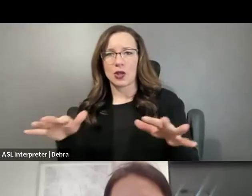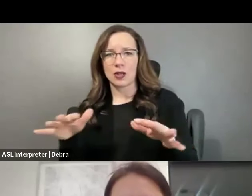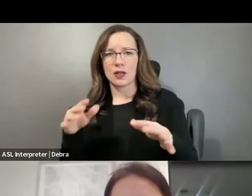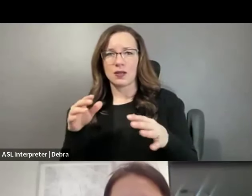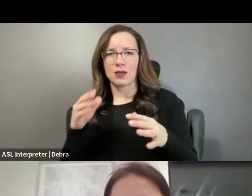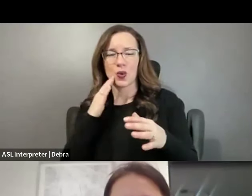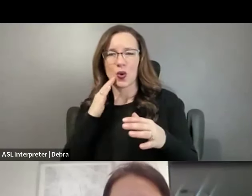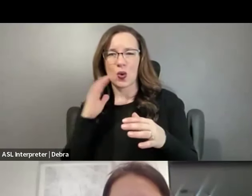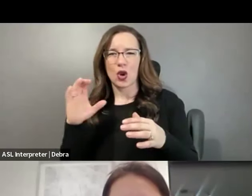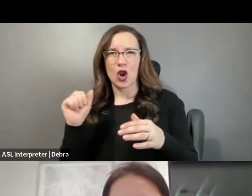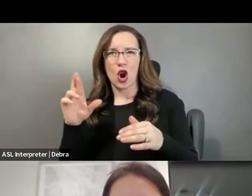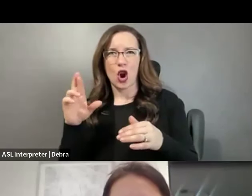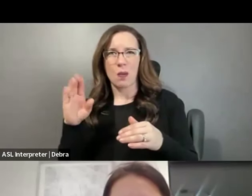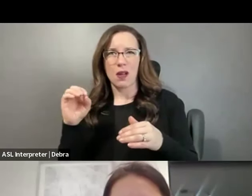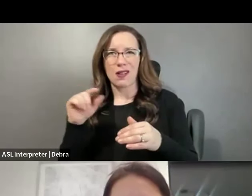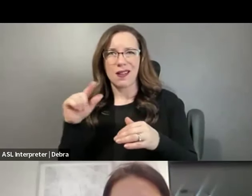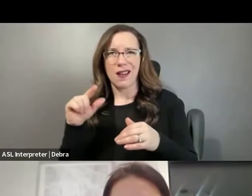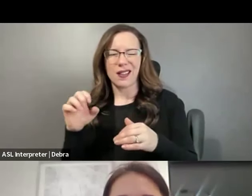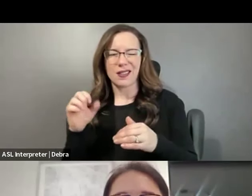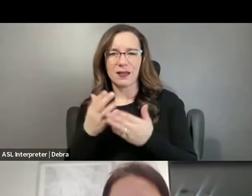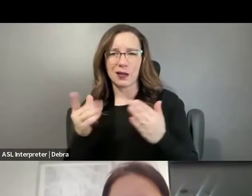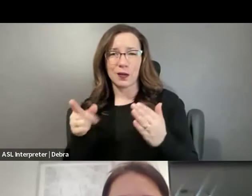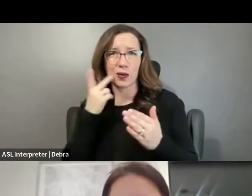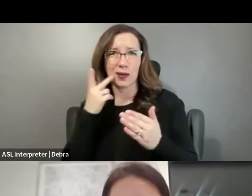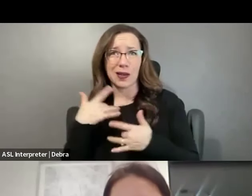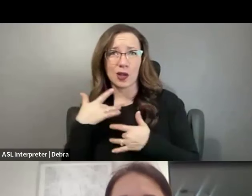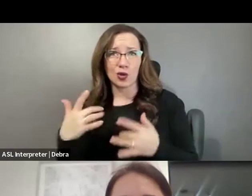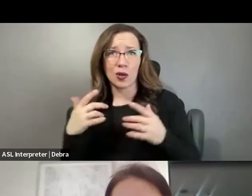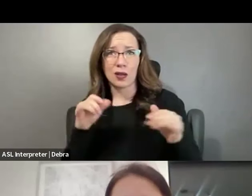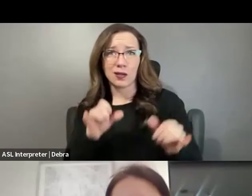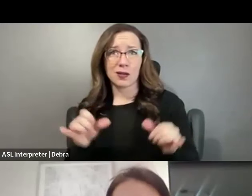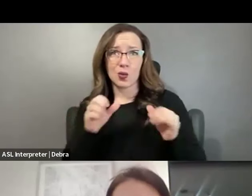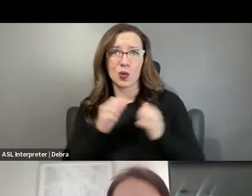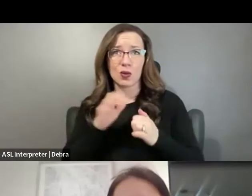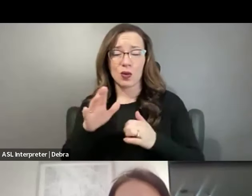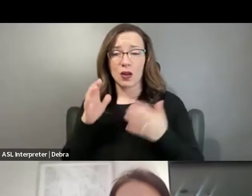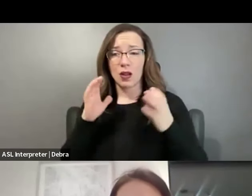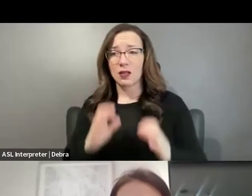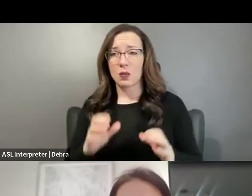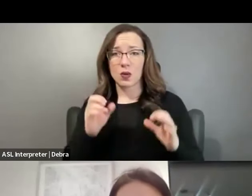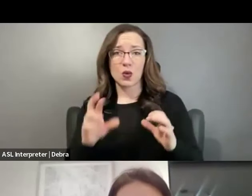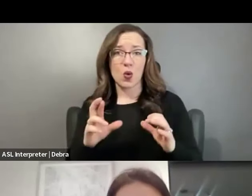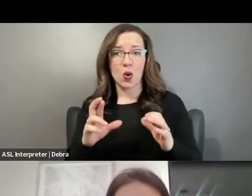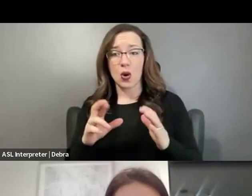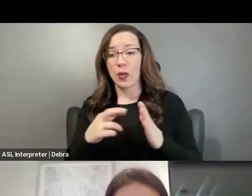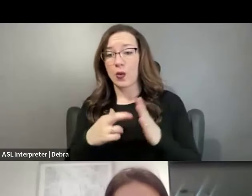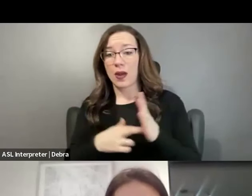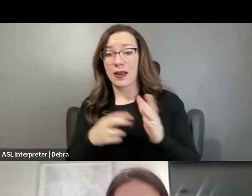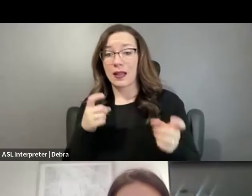Are you seeing a trend towards that with your customers or the regulations that you're helping them comply with?